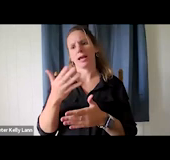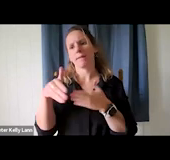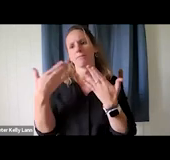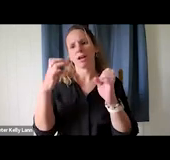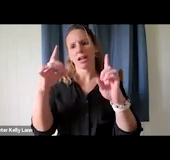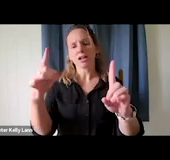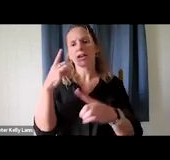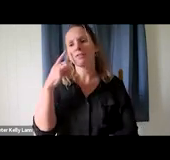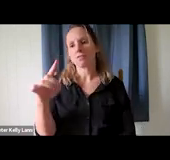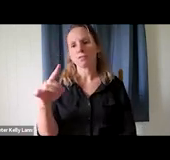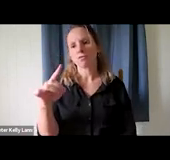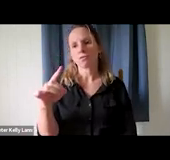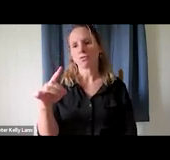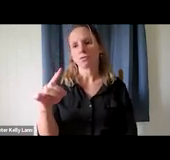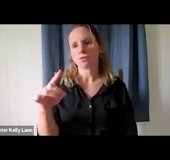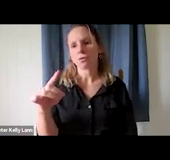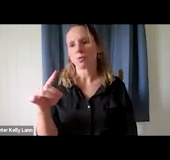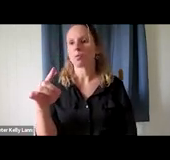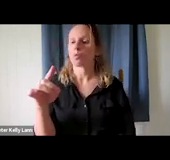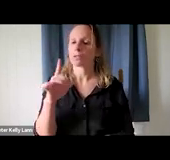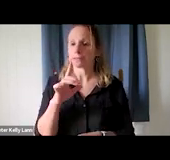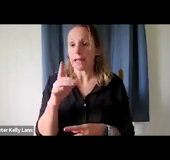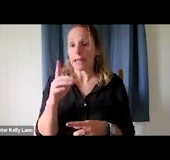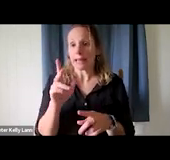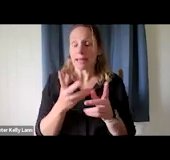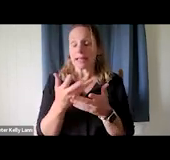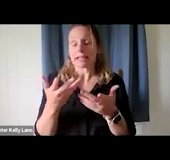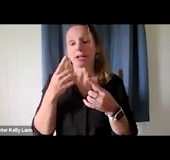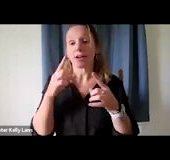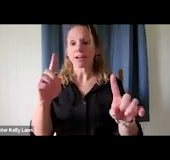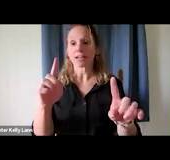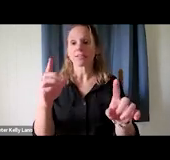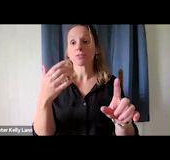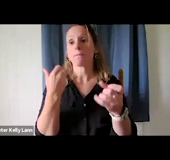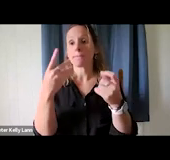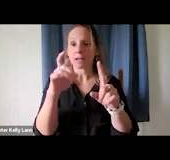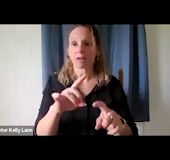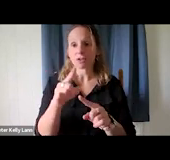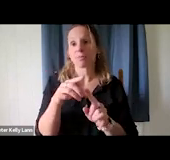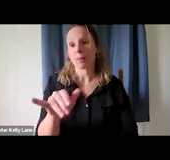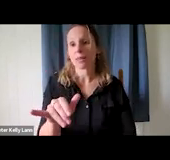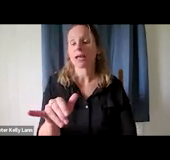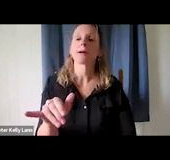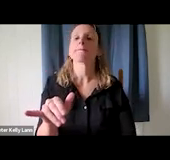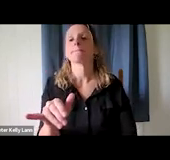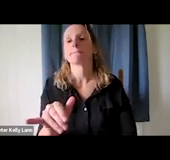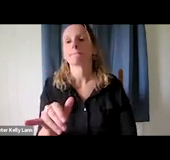That, you know, has been really effective. So many questions came in about that. Can you share observations